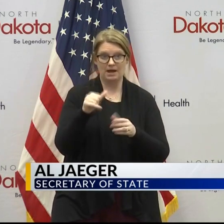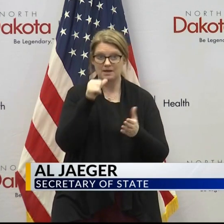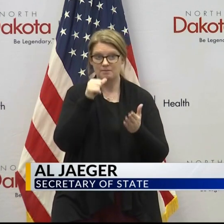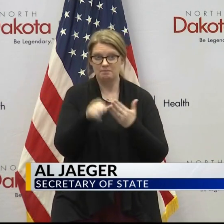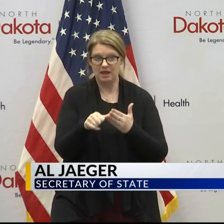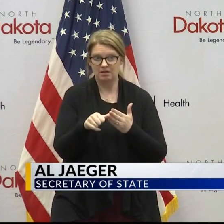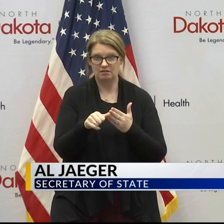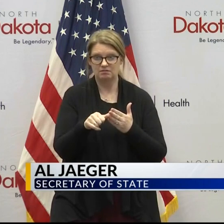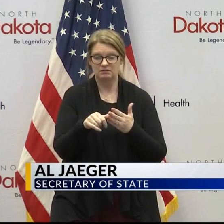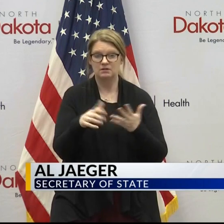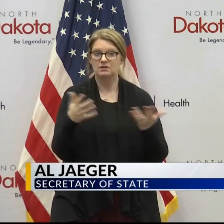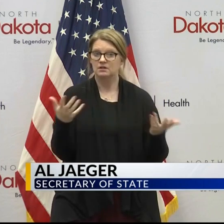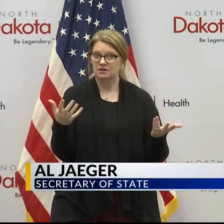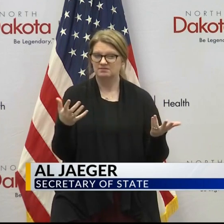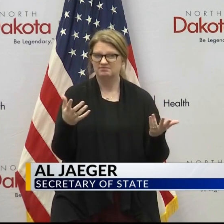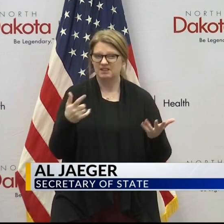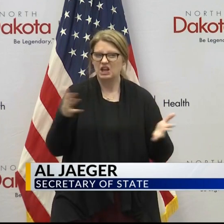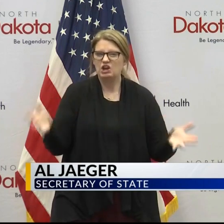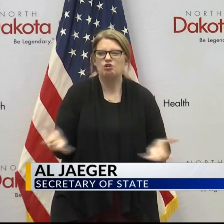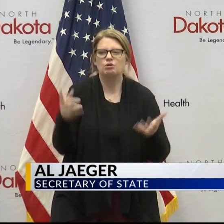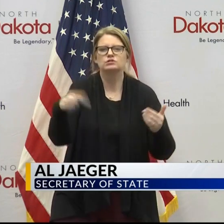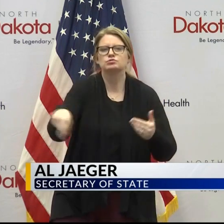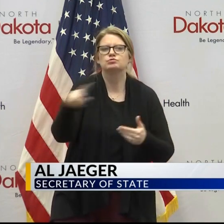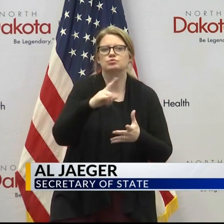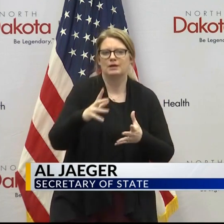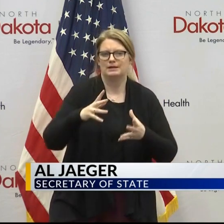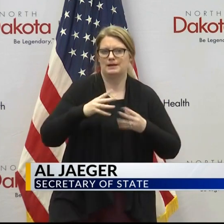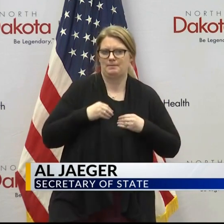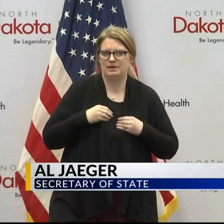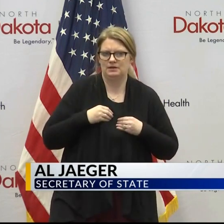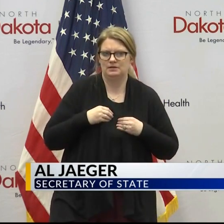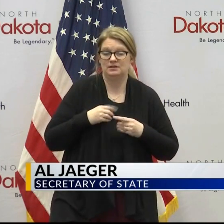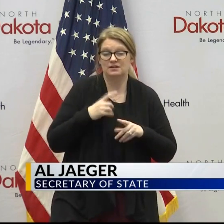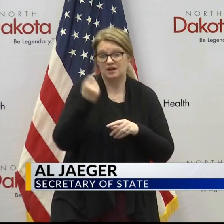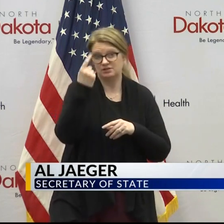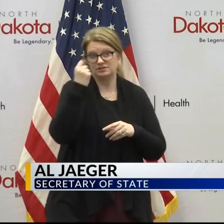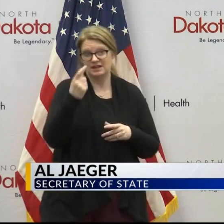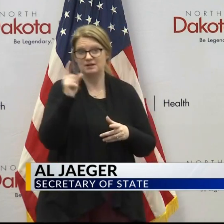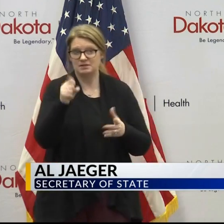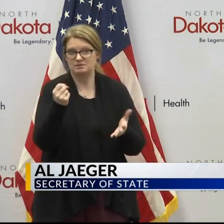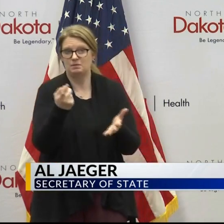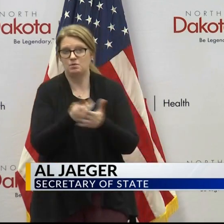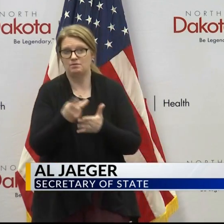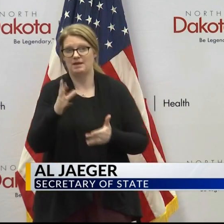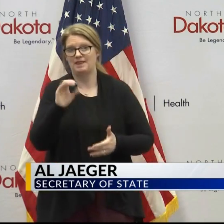SHE'S ENCOURAGING THE REMAINING COUNTIES THAT DO NOT CURRENTLY HAVE A BY MAIL TO ADOPT VOTE BY MAIL.